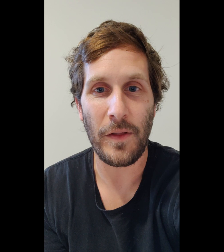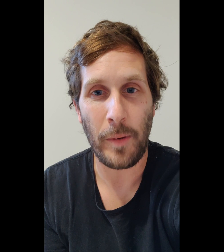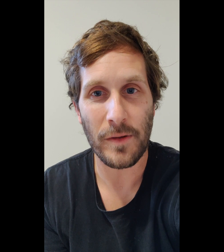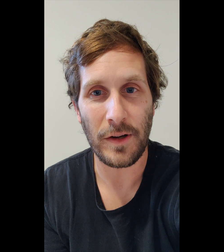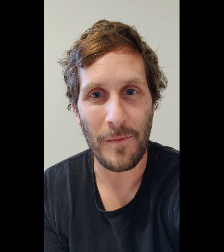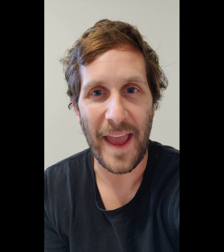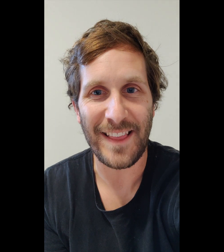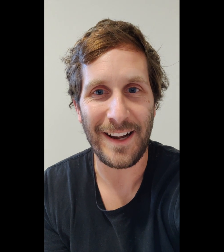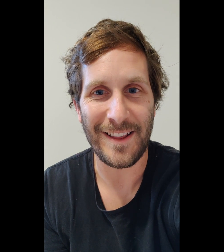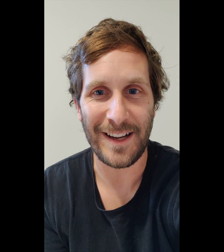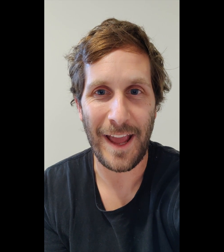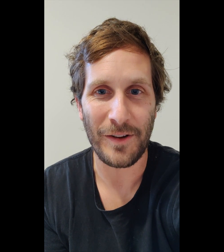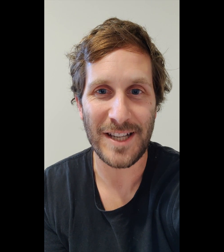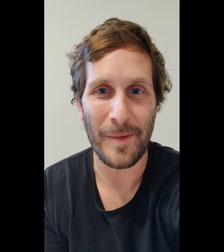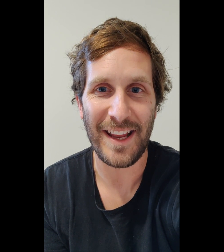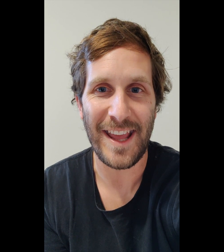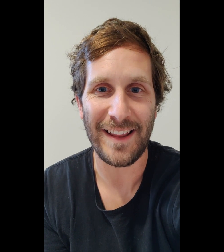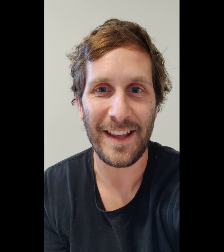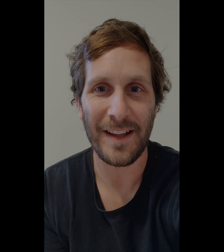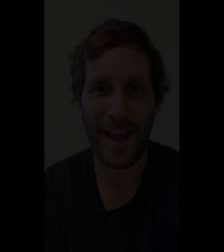but for the positive impact that it is going to have on tamariki out there.